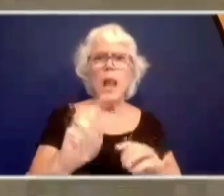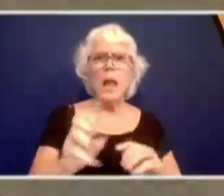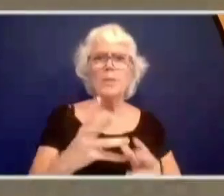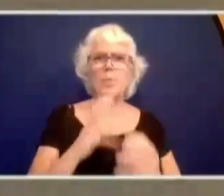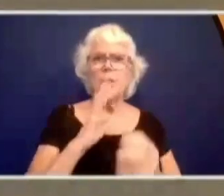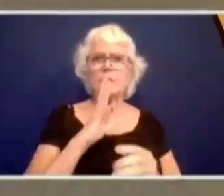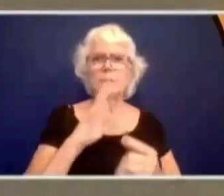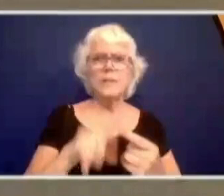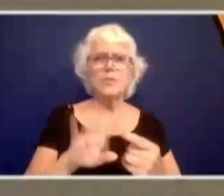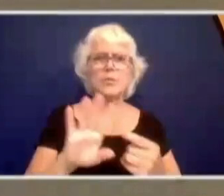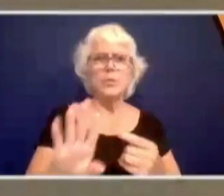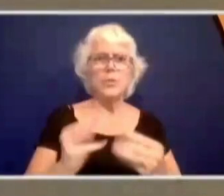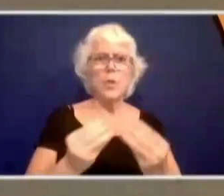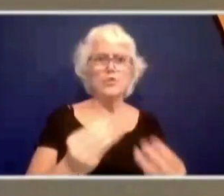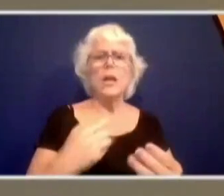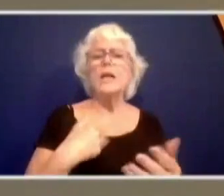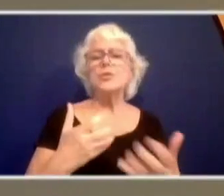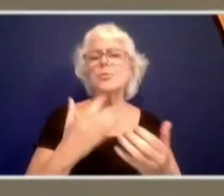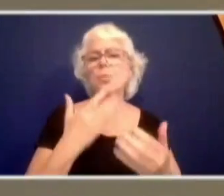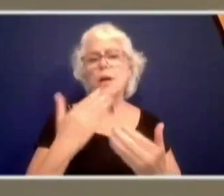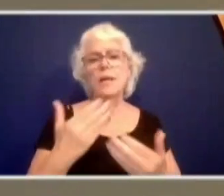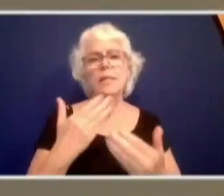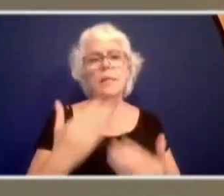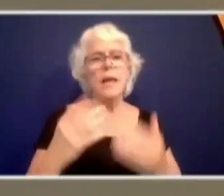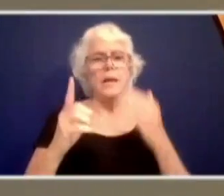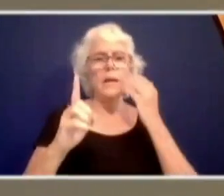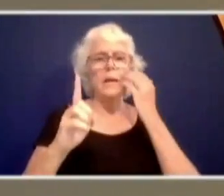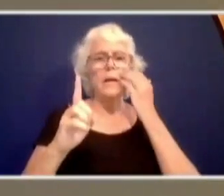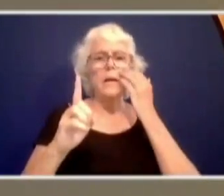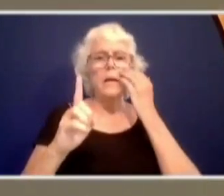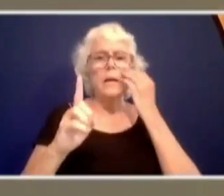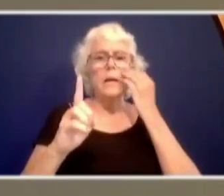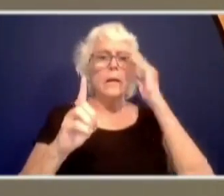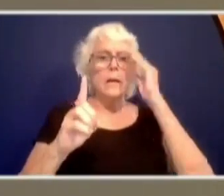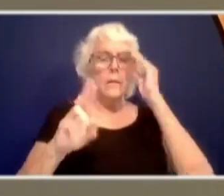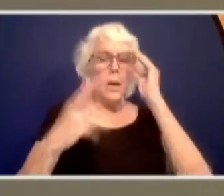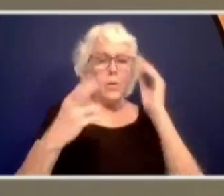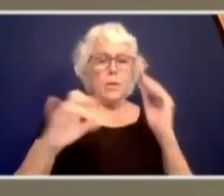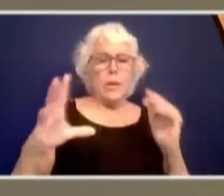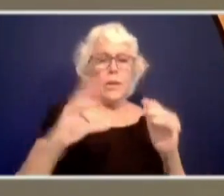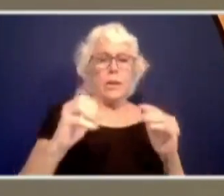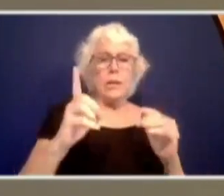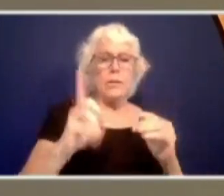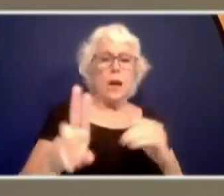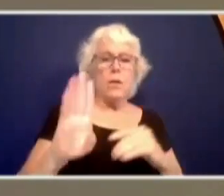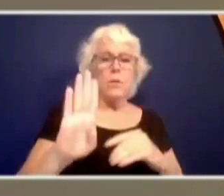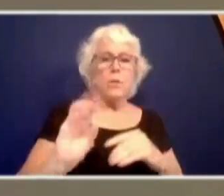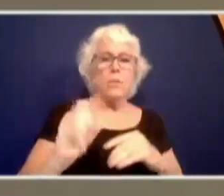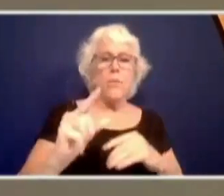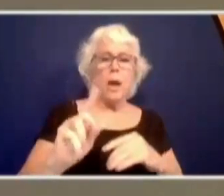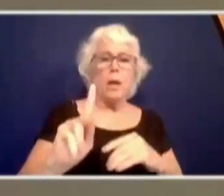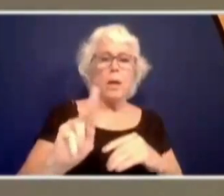I wanted to thank Doctor Hill and Doctor Bul Knight who looked at asking for a delay back when we were looking at boundaries.